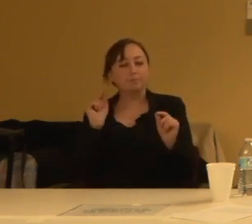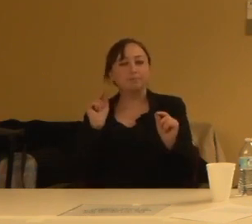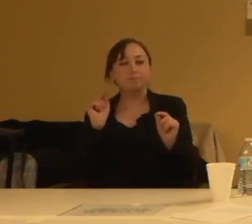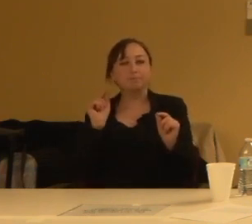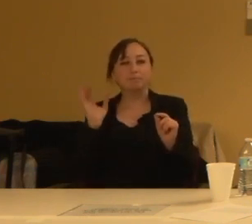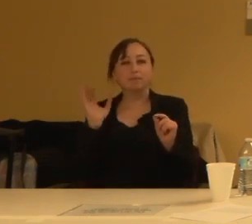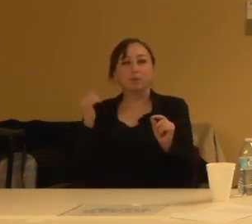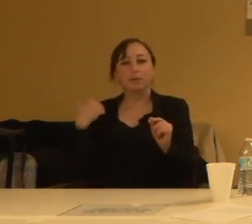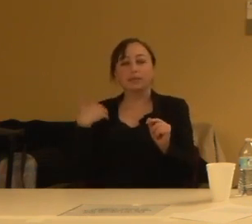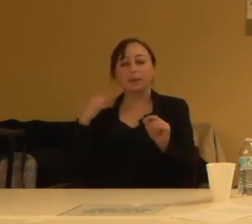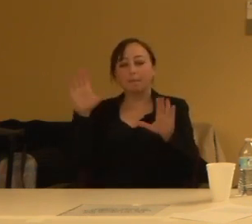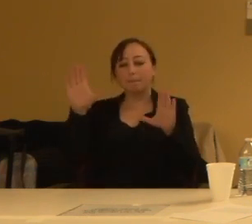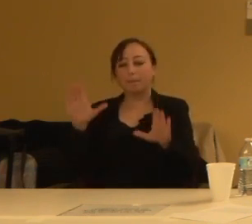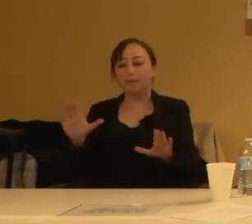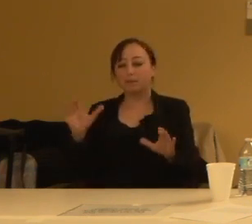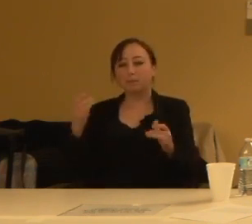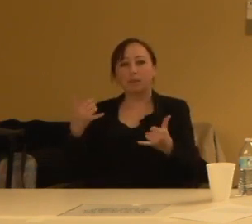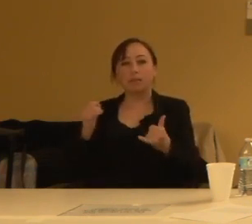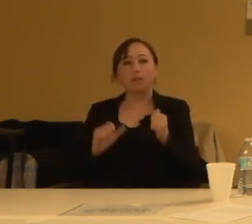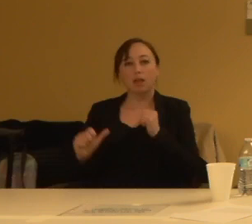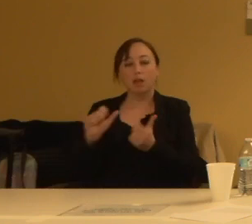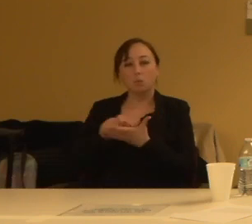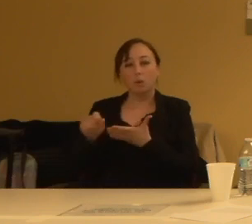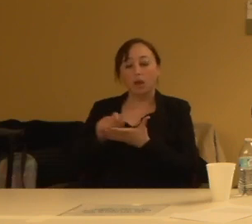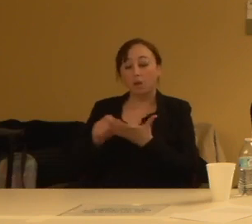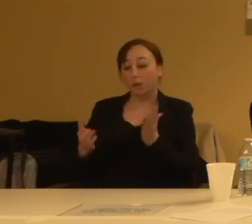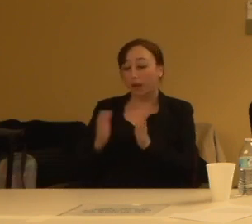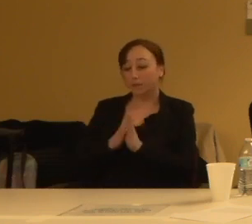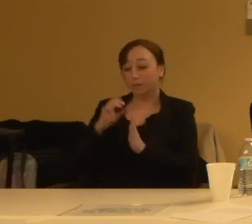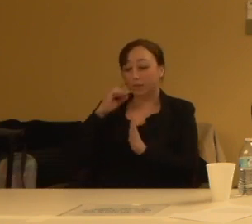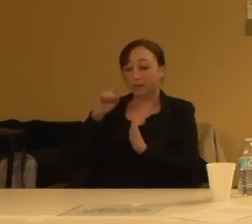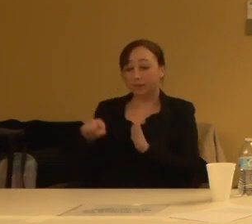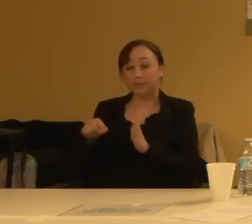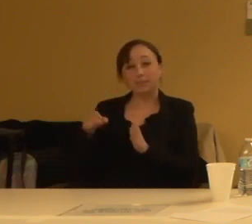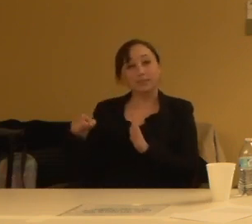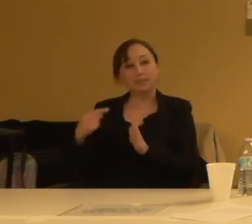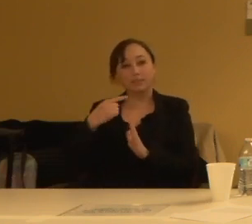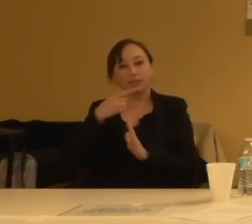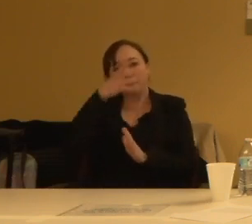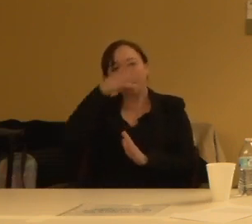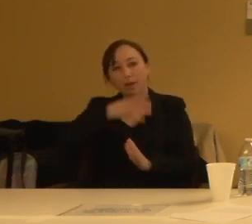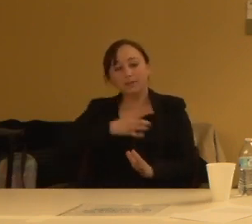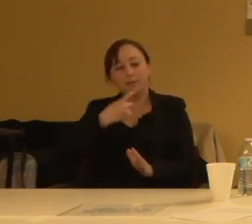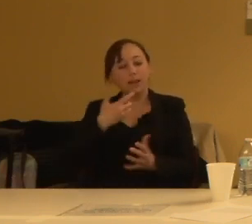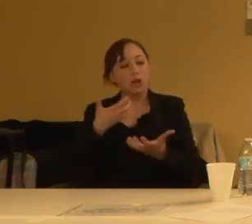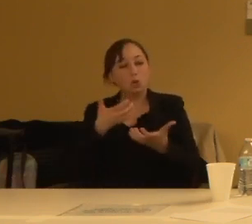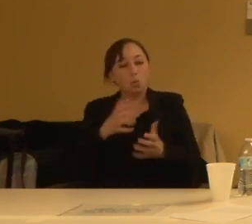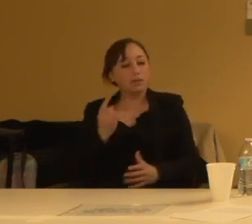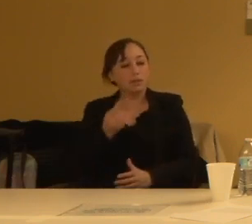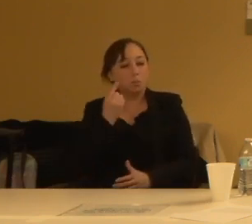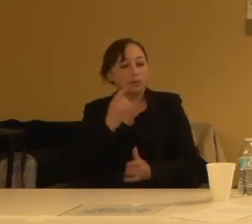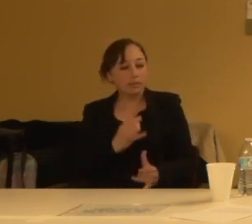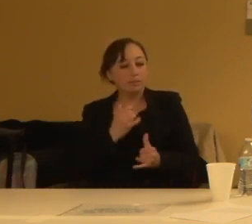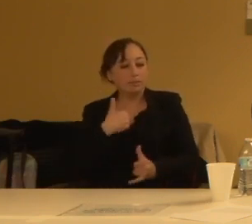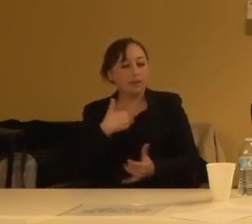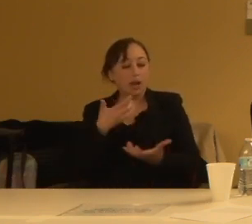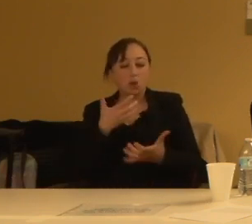playwright at the Alliance who asked for this, and he said, "I don't want someone who's like me, and I don't wanna take care of another guy.